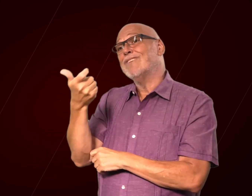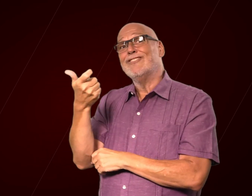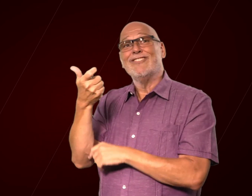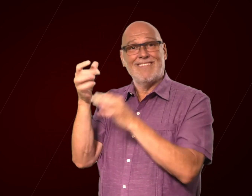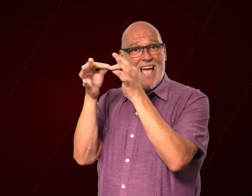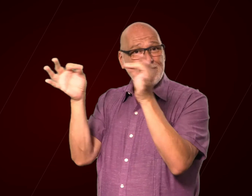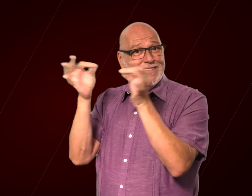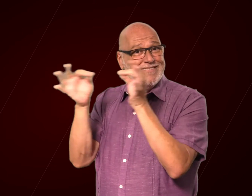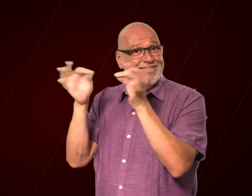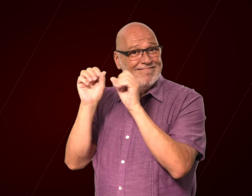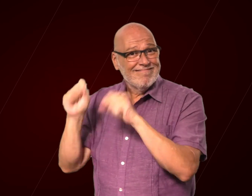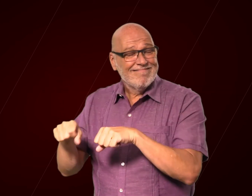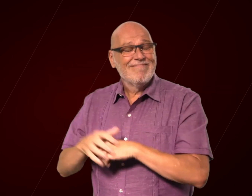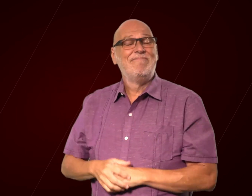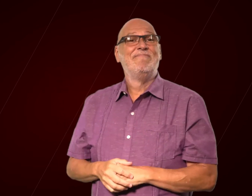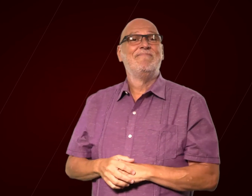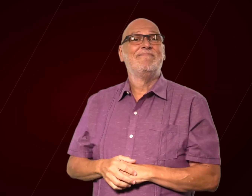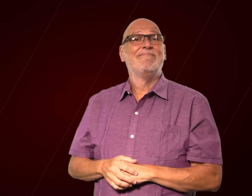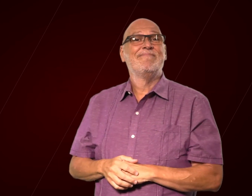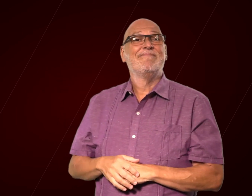their latest discoveries.